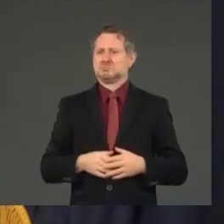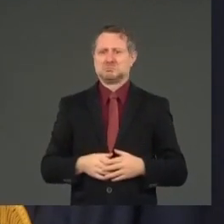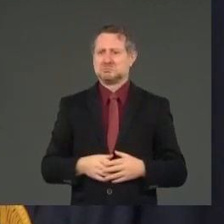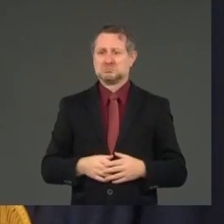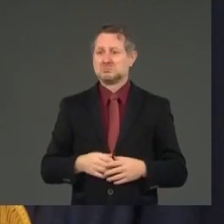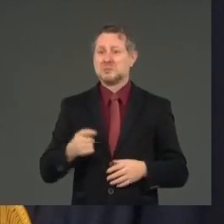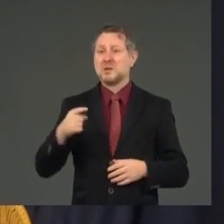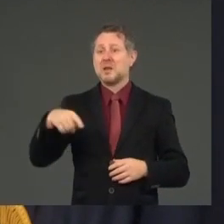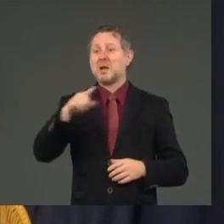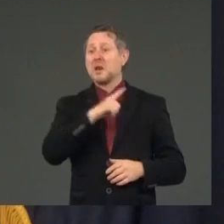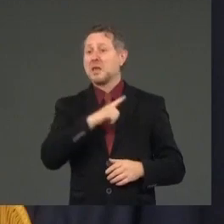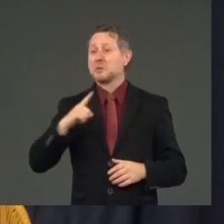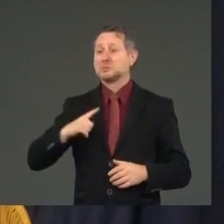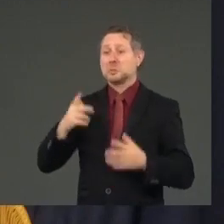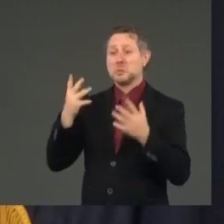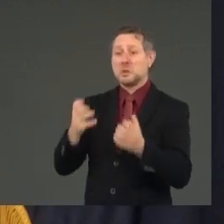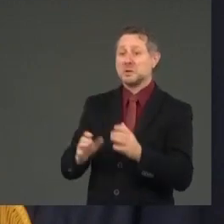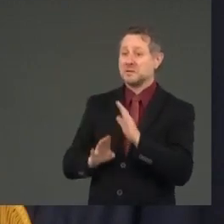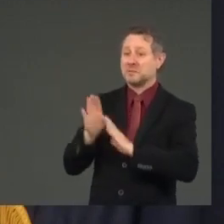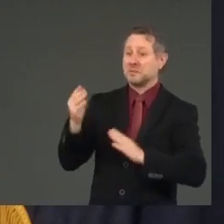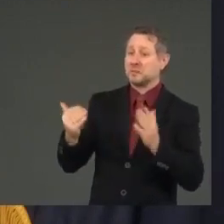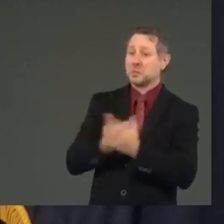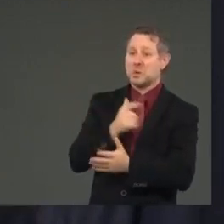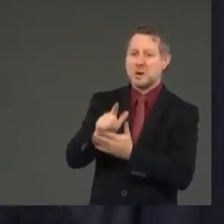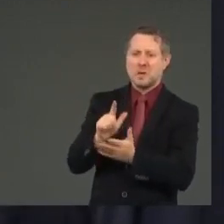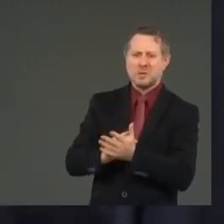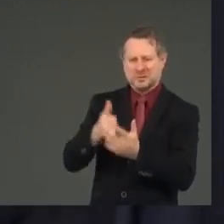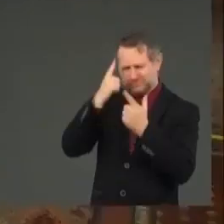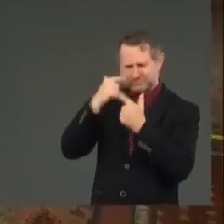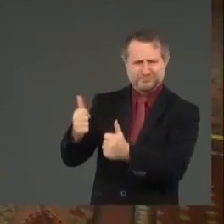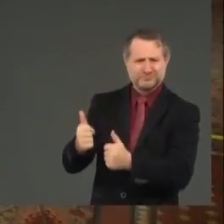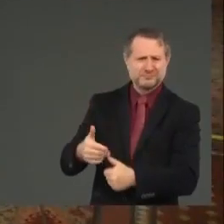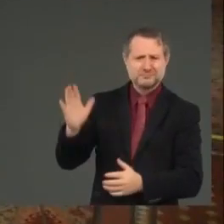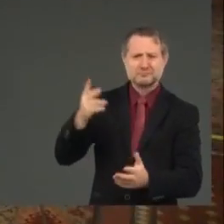WE TELEVISE THESE FOR ANYBODY WHO WANTS TO WATCH.